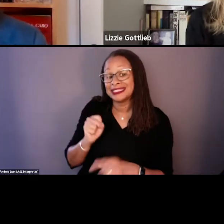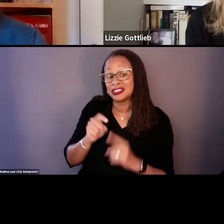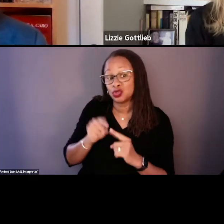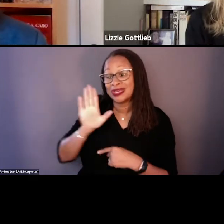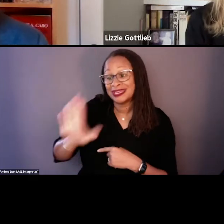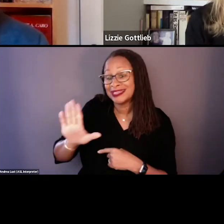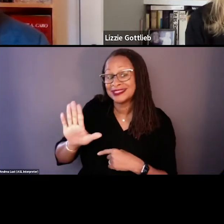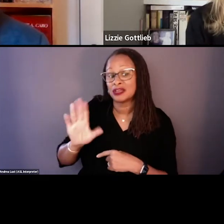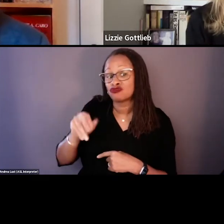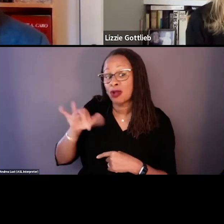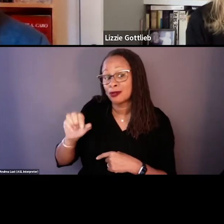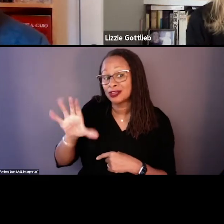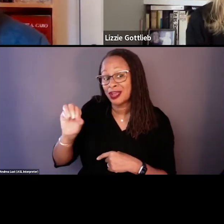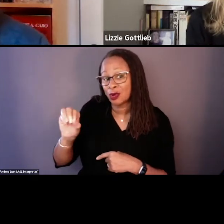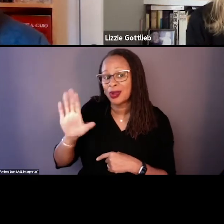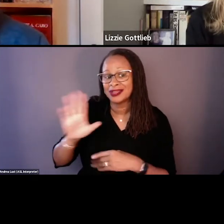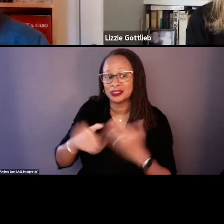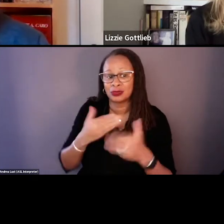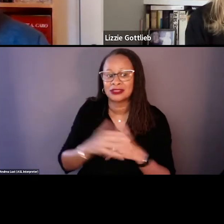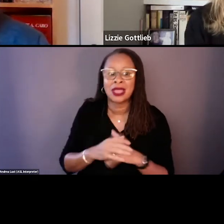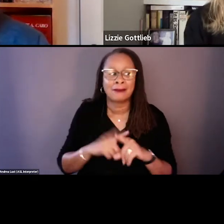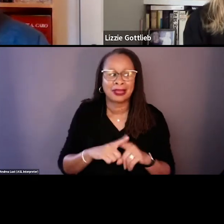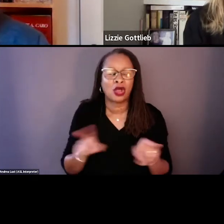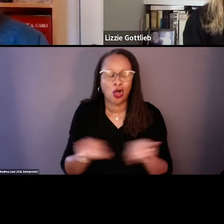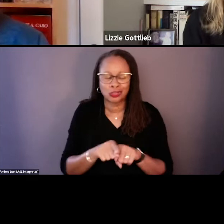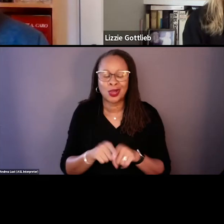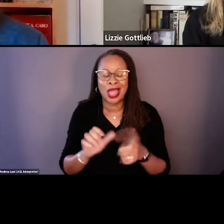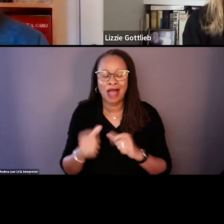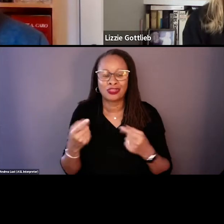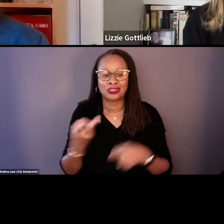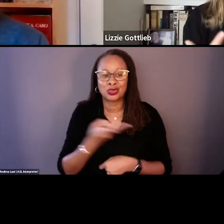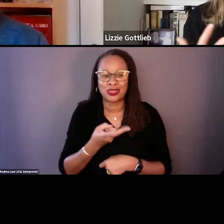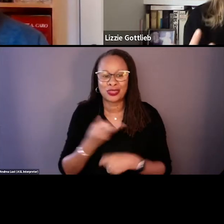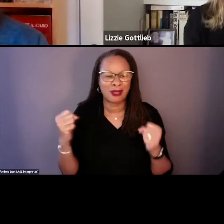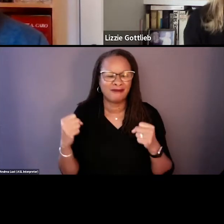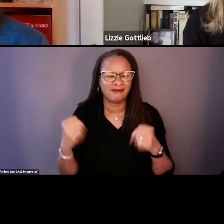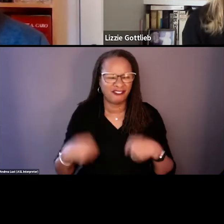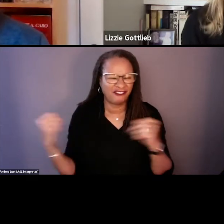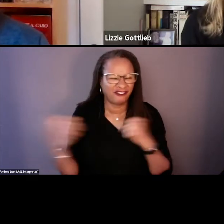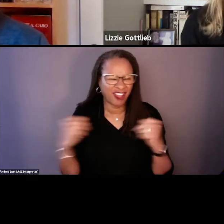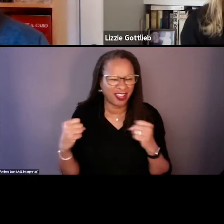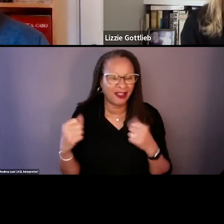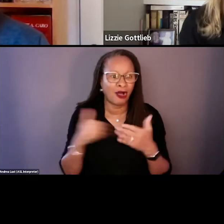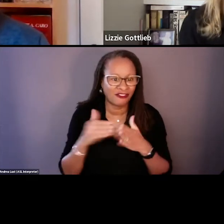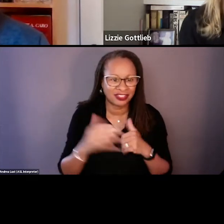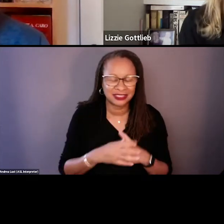his process, but also how enormous their fights were. And somebody in the audience said, "What do you fight about?"